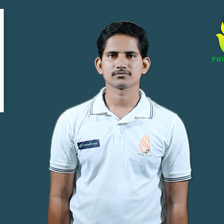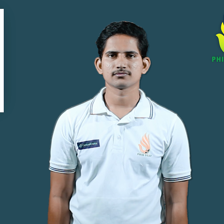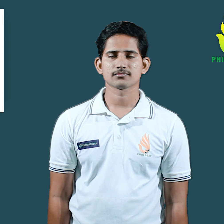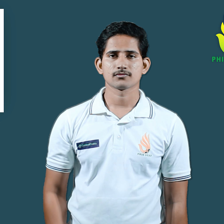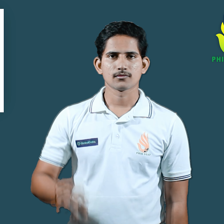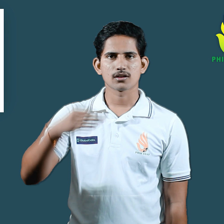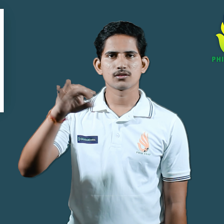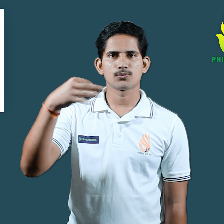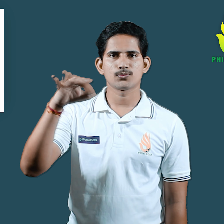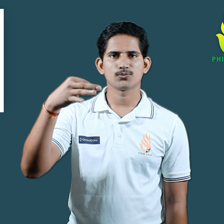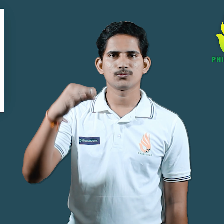Telugu